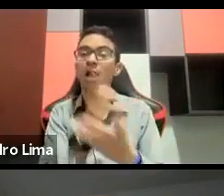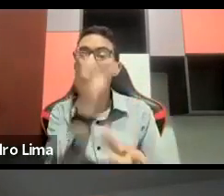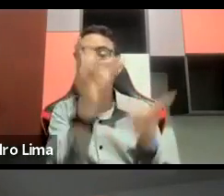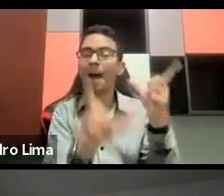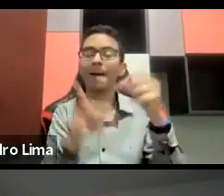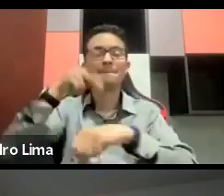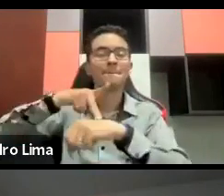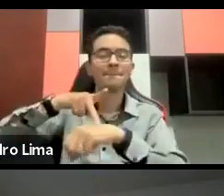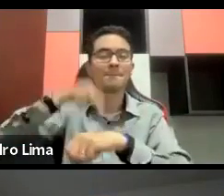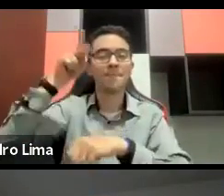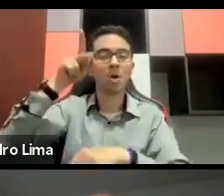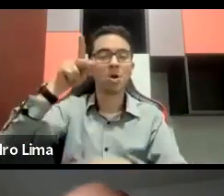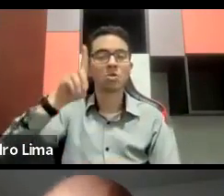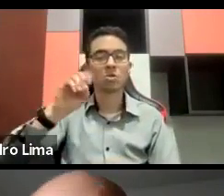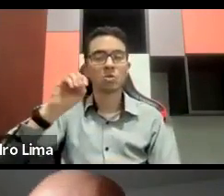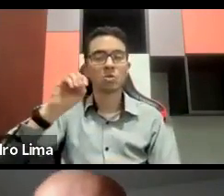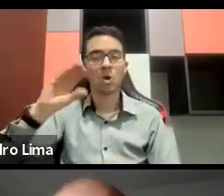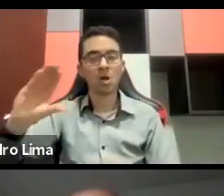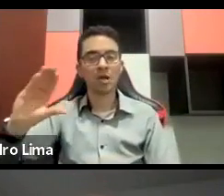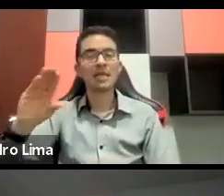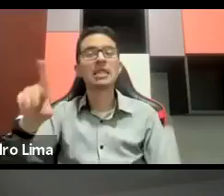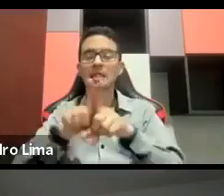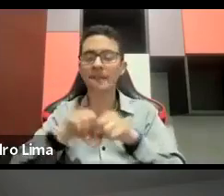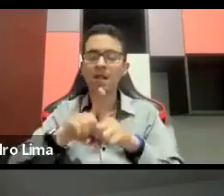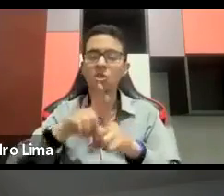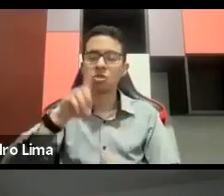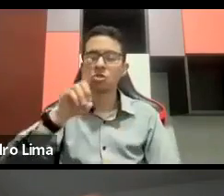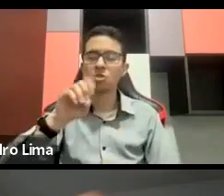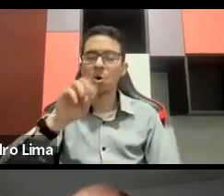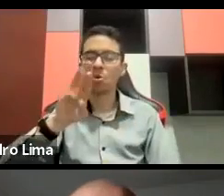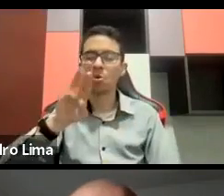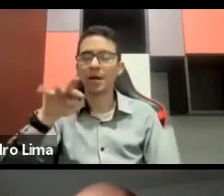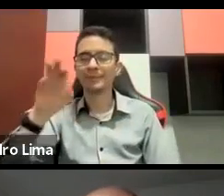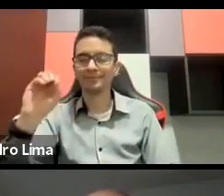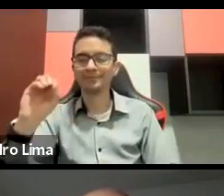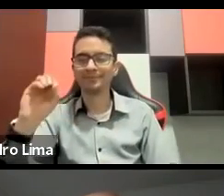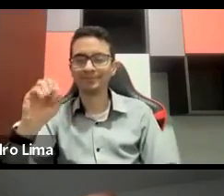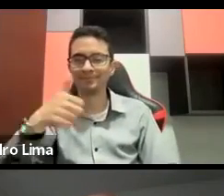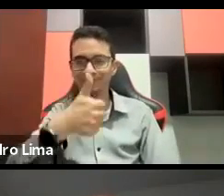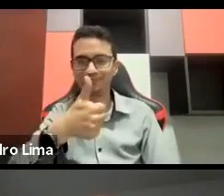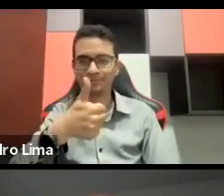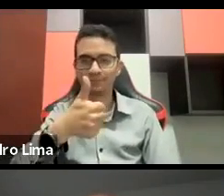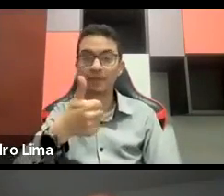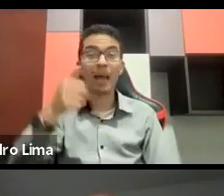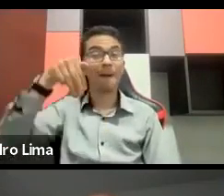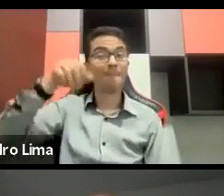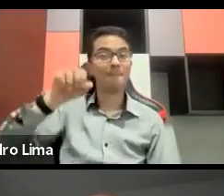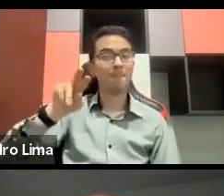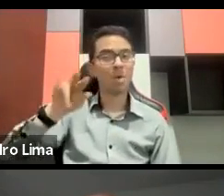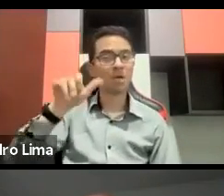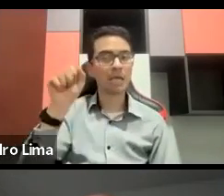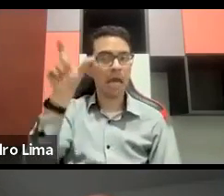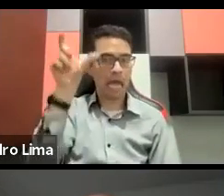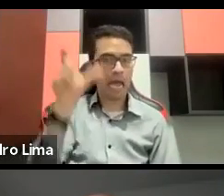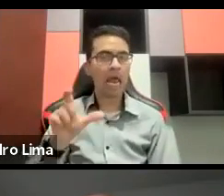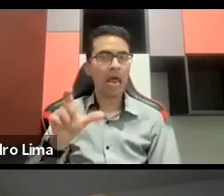is one of the organizers of these activity. with and some these activity. with and some these activity. with and some others who are here today. So, others who are here today. So,